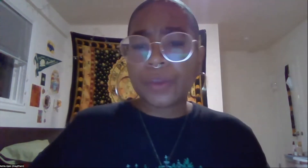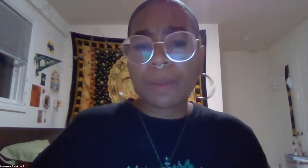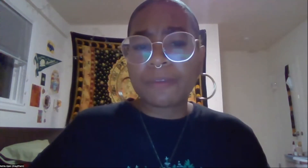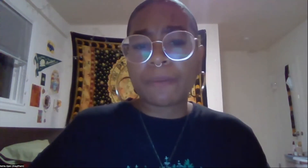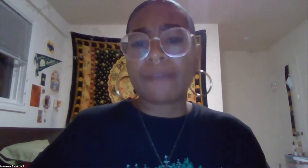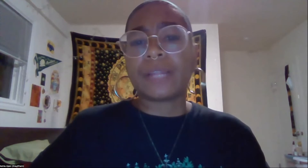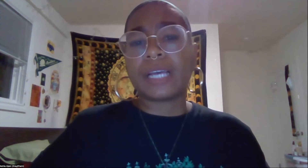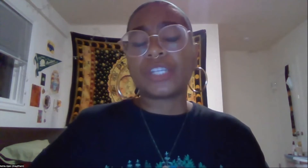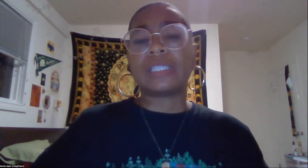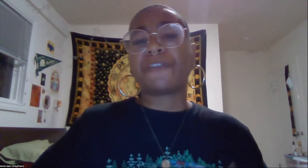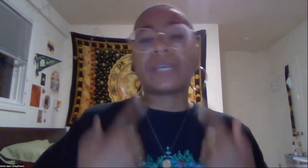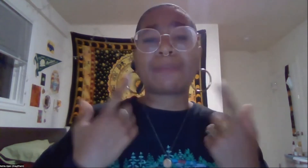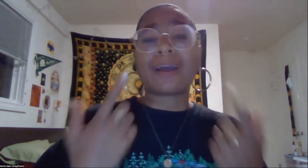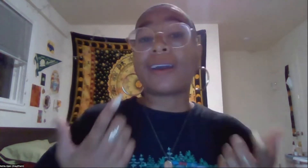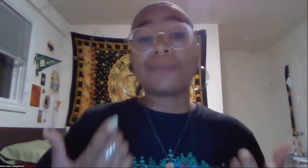ripped from my flesh and still fix my gums